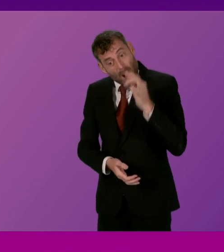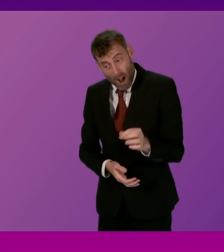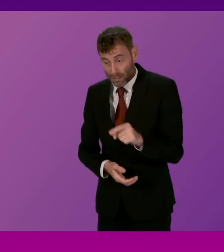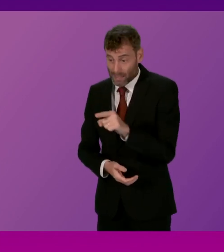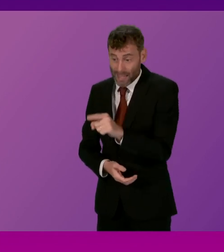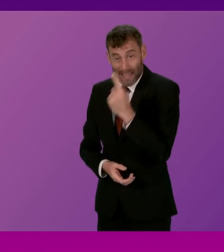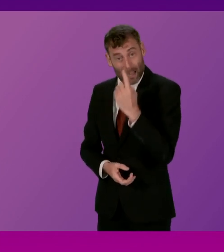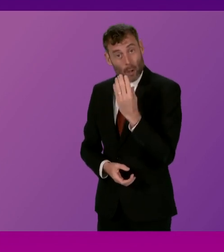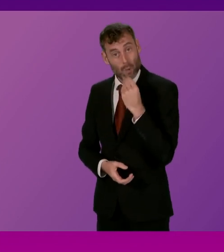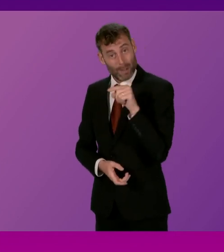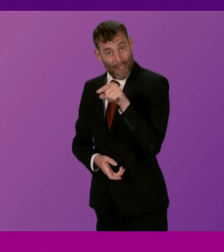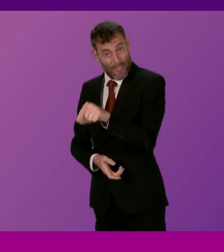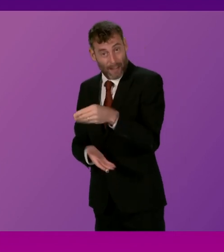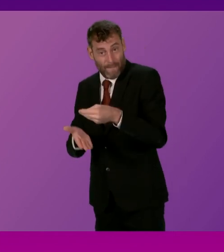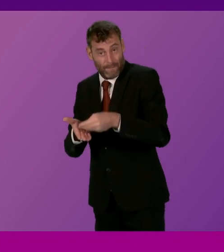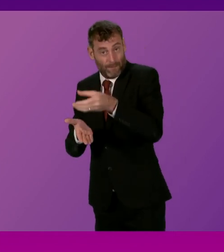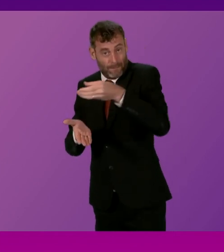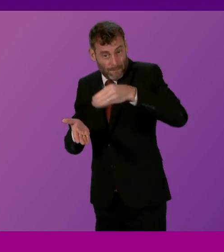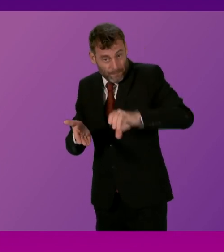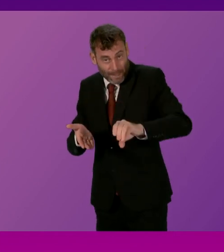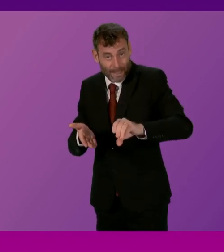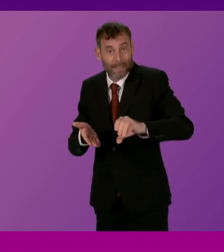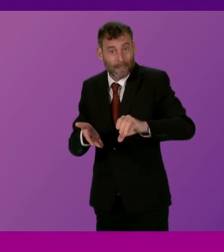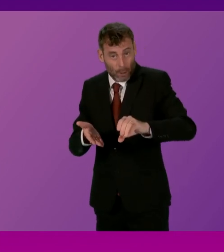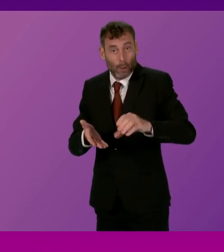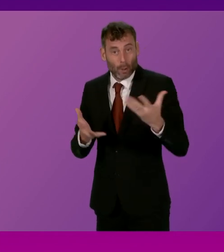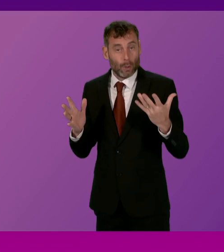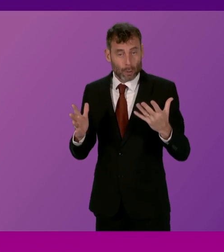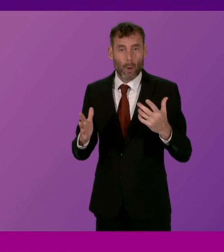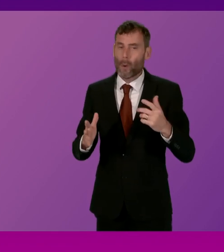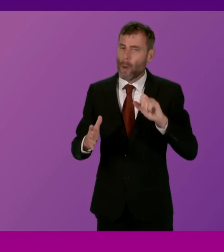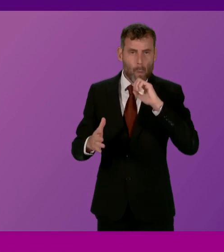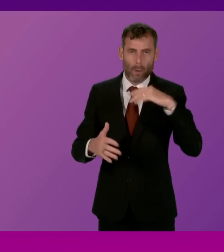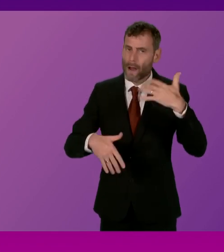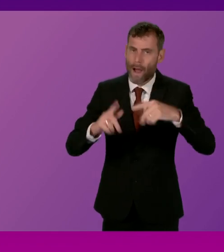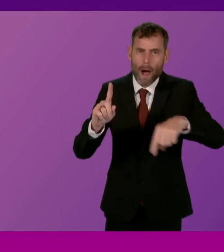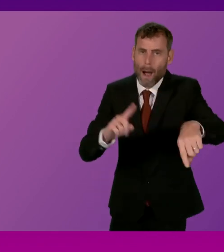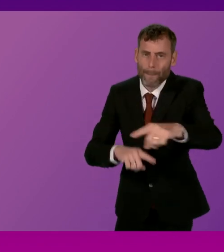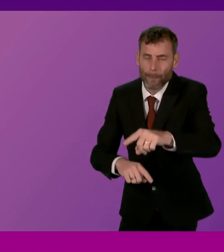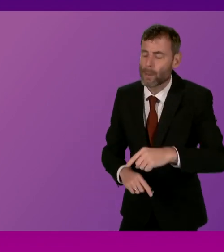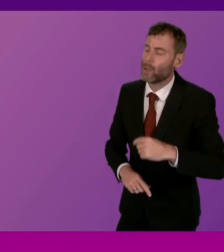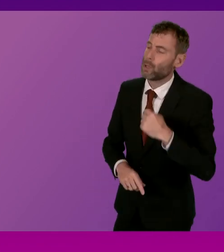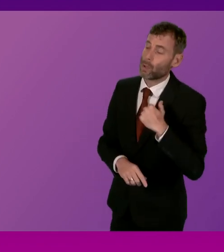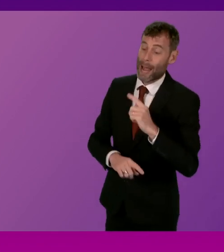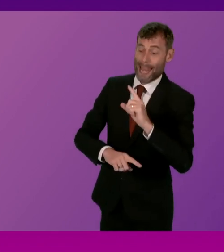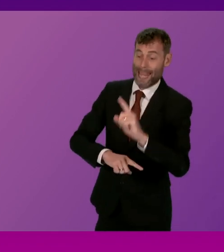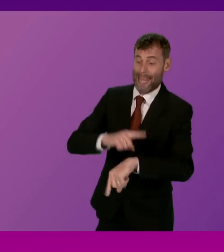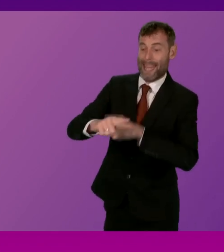that there is no detriment. Subject to parliamentary approval— Let us hear the First Minister. and, I hope, Neil Bibby’s approval, when it comes to next year’s budget, we will